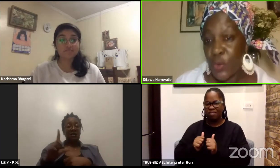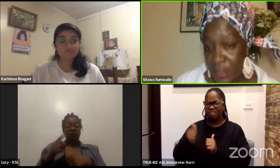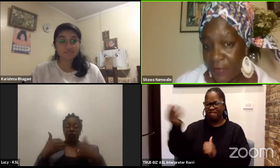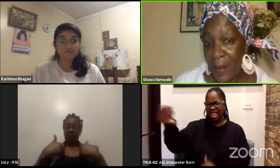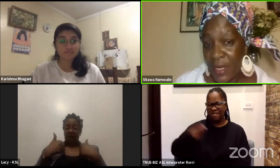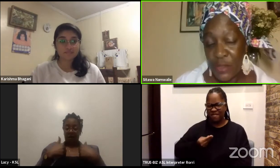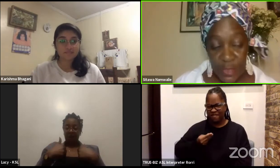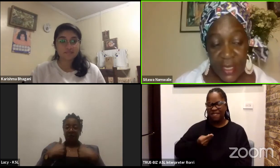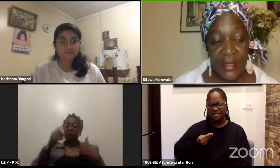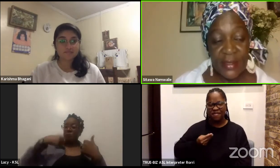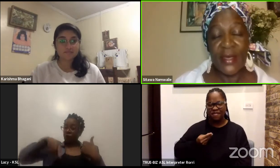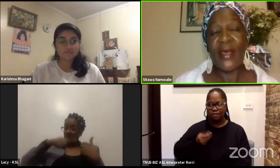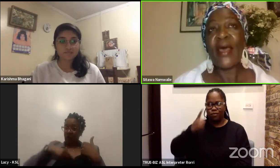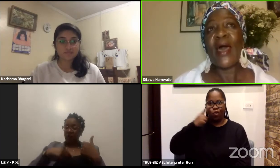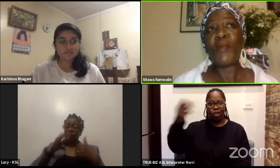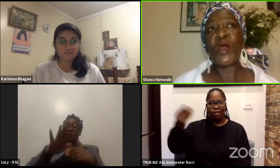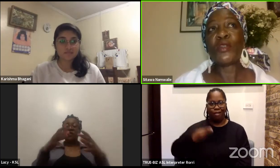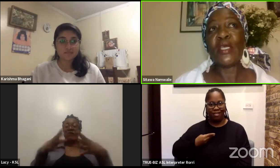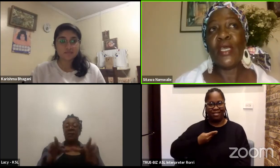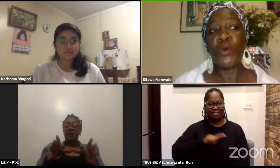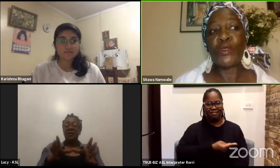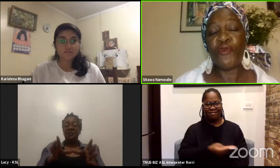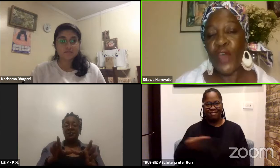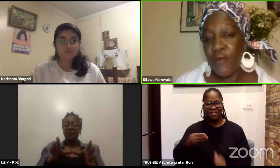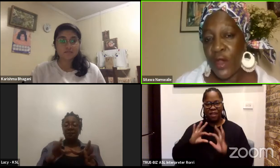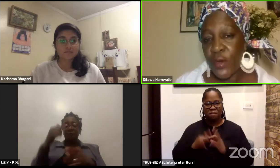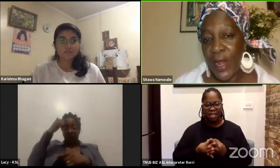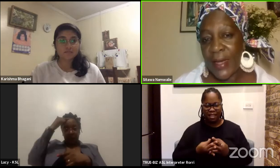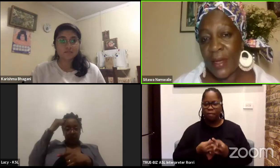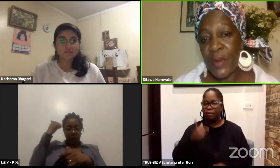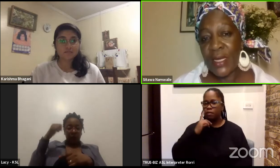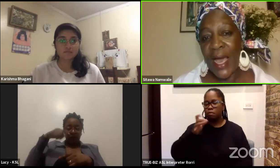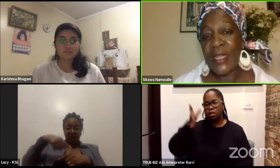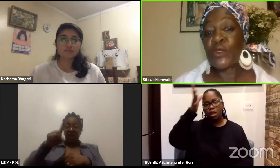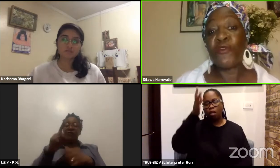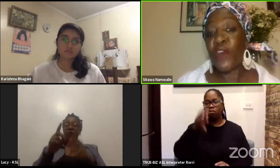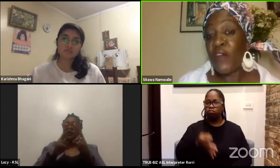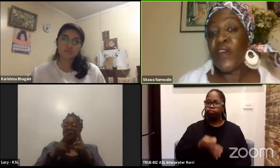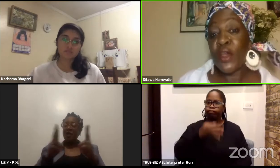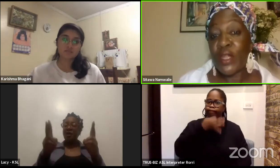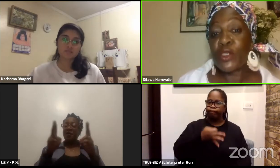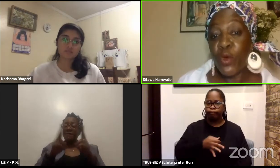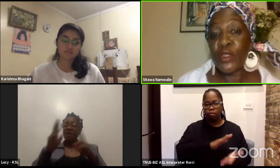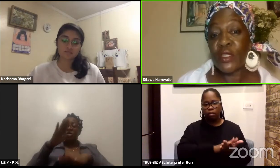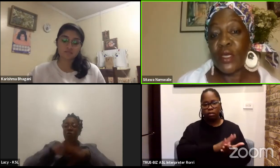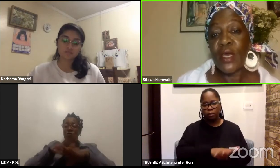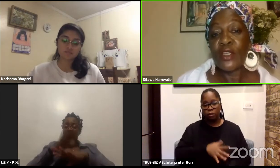to his family, to his kids because he was very very good academically and he was very very good at sports.